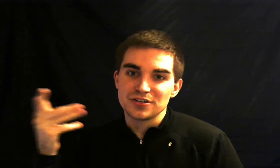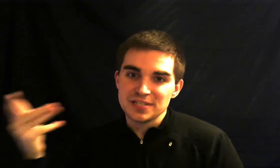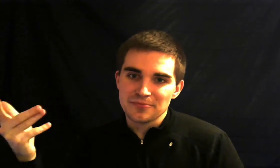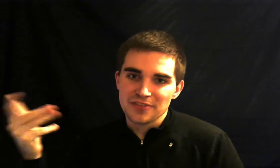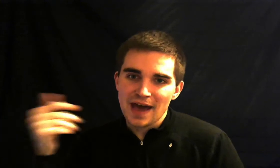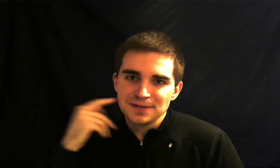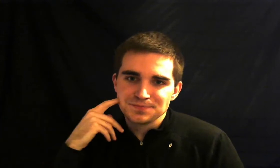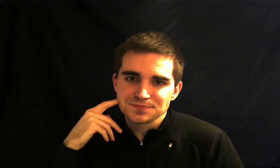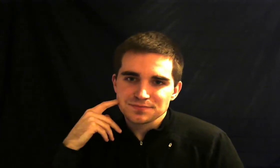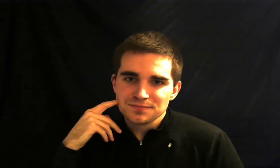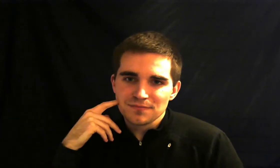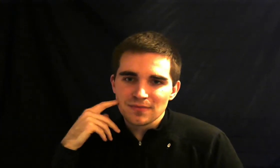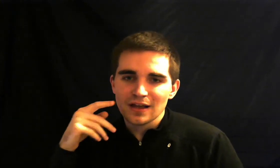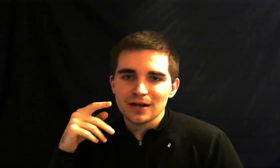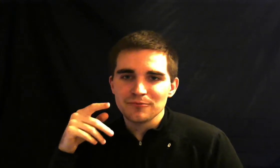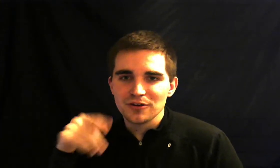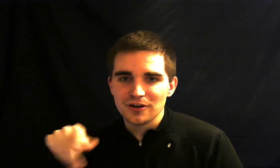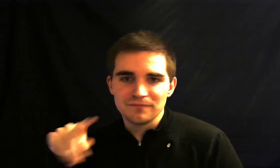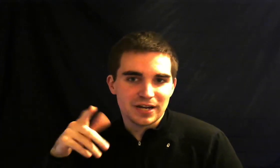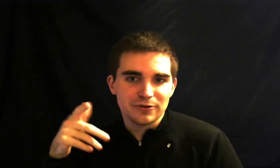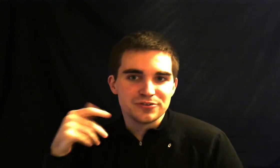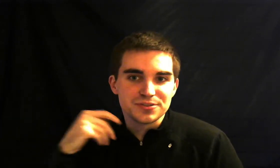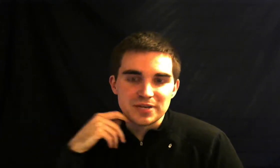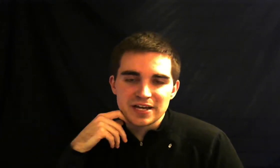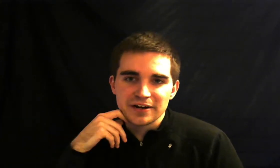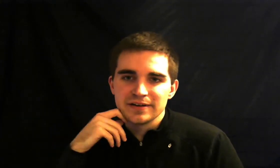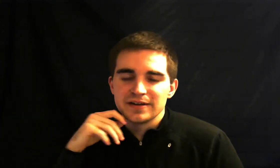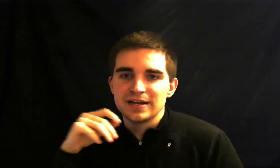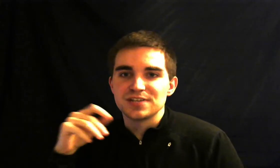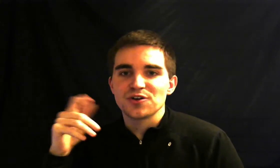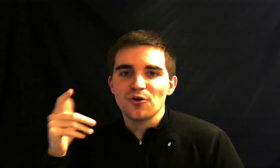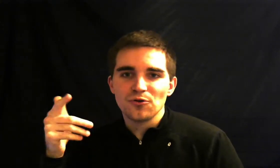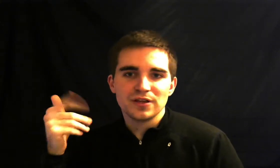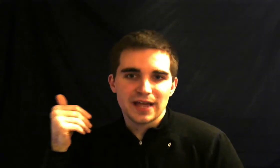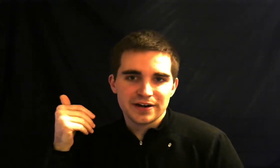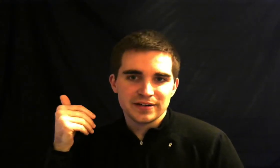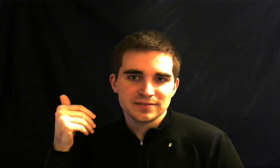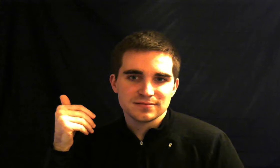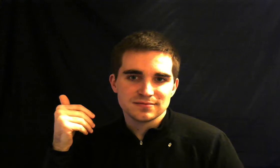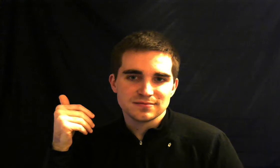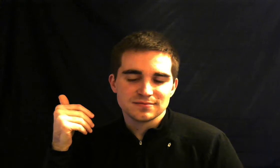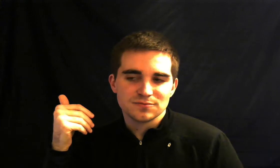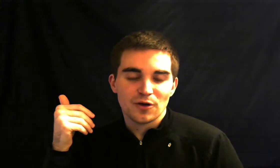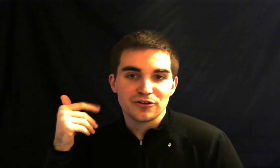good tip for that for anyone who's a beginner is hold the letter while you're